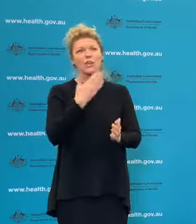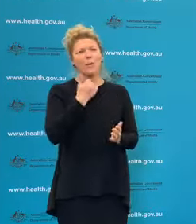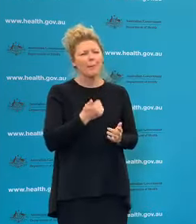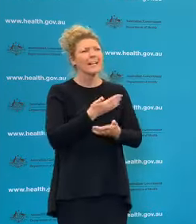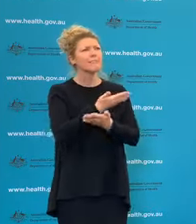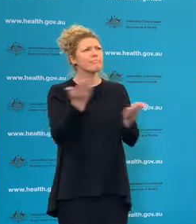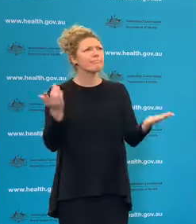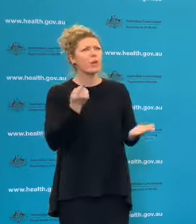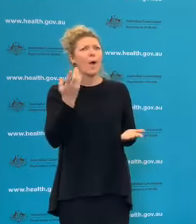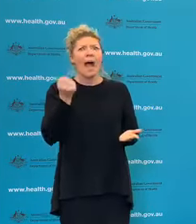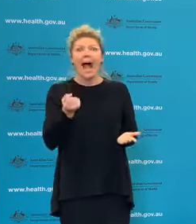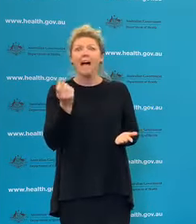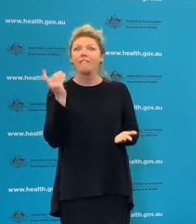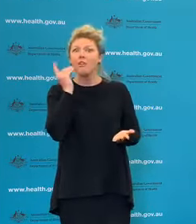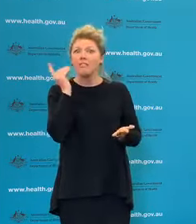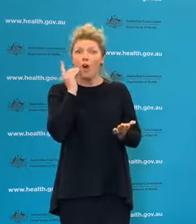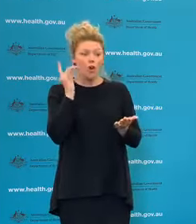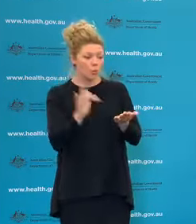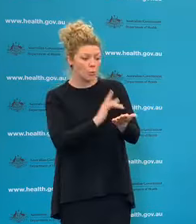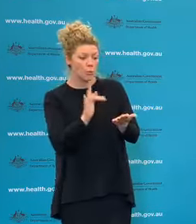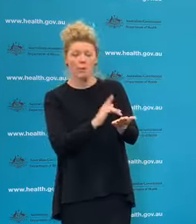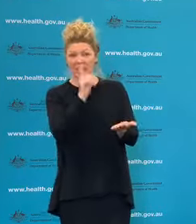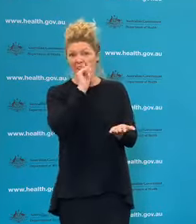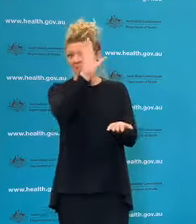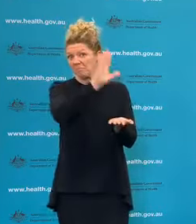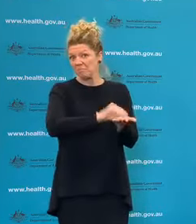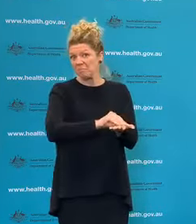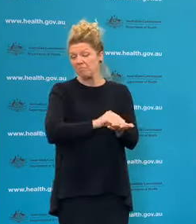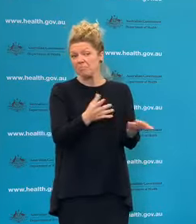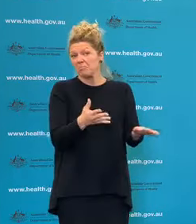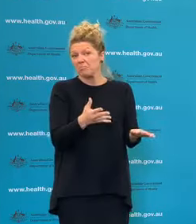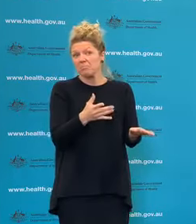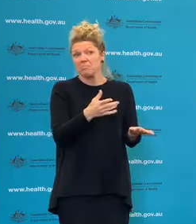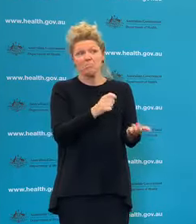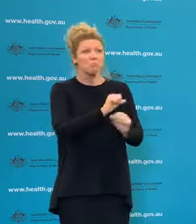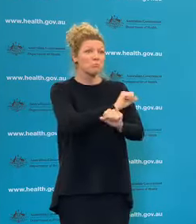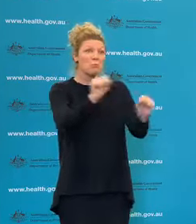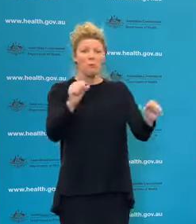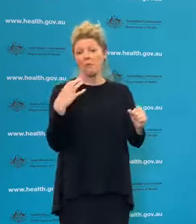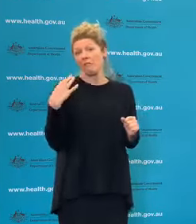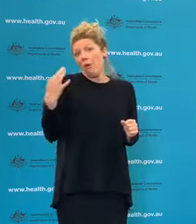downloading our app. It is voluntary, but the more people we get downloading that